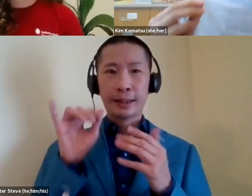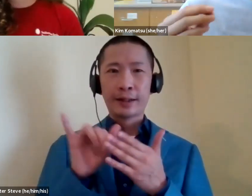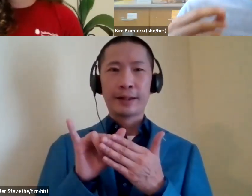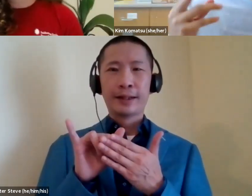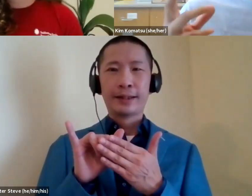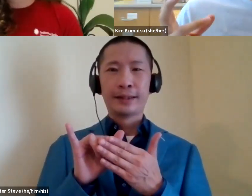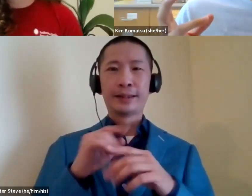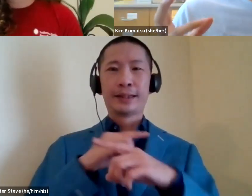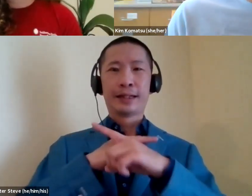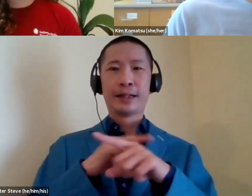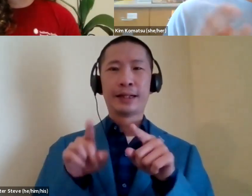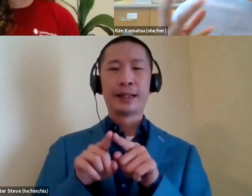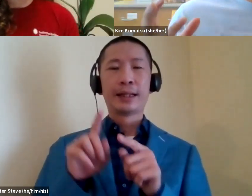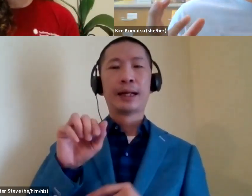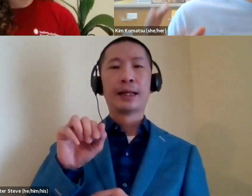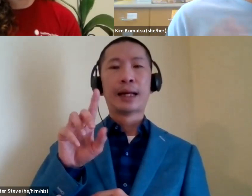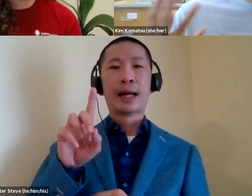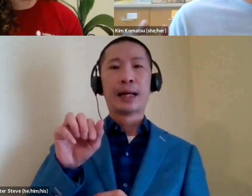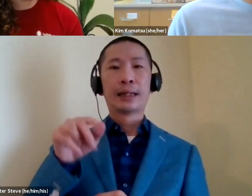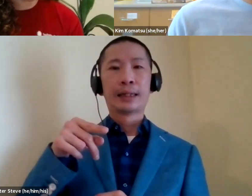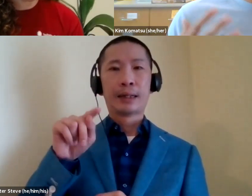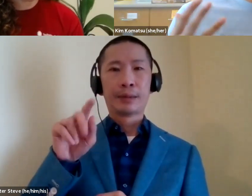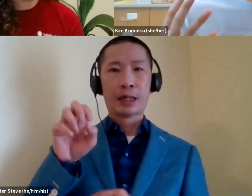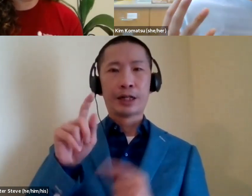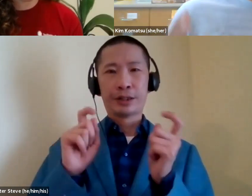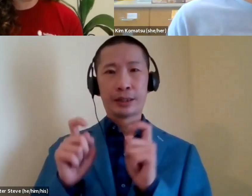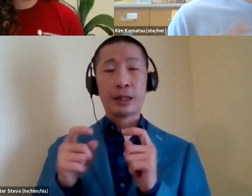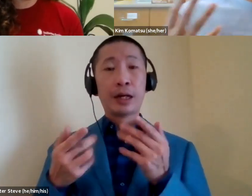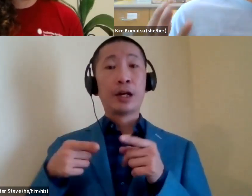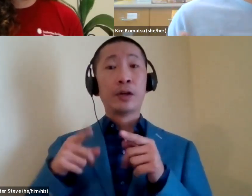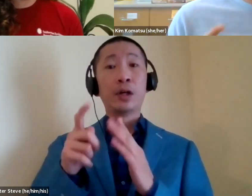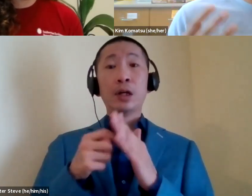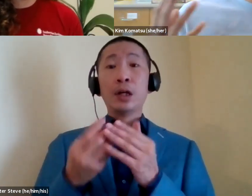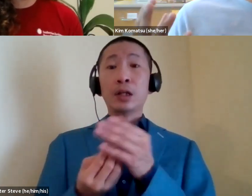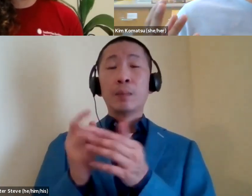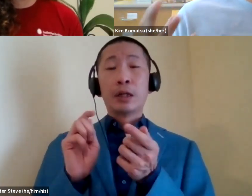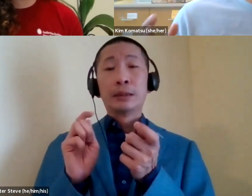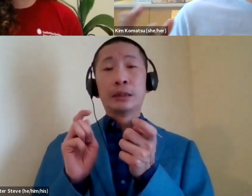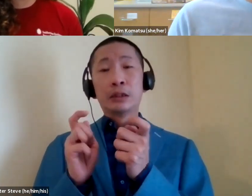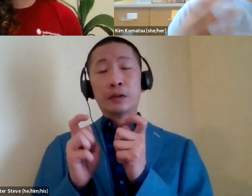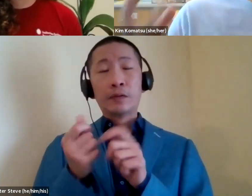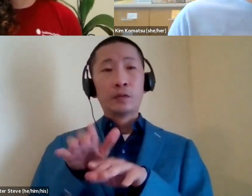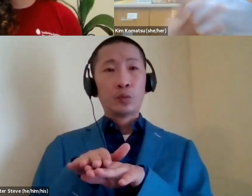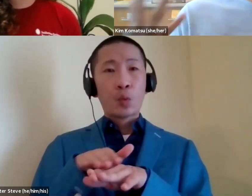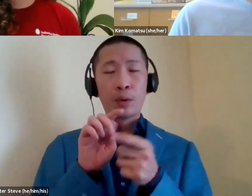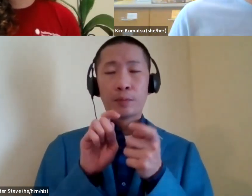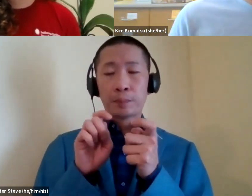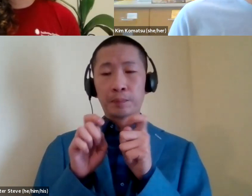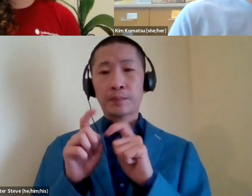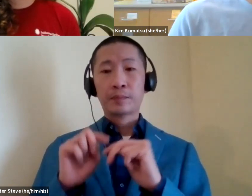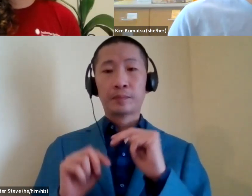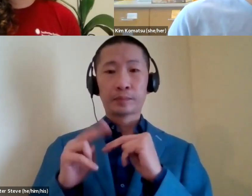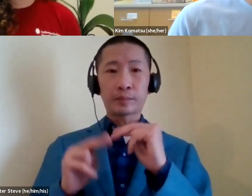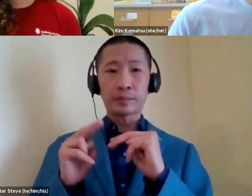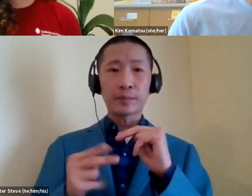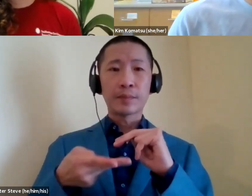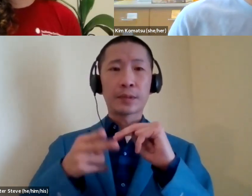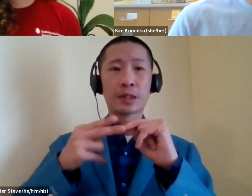Kim Komatsu (she/her): defenses as adaptations to the plants through time might be slowly evolving to to build these defenses against the herbivores that